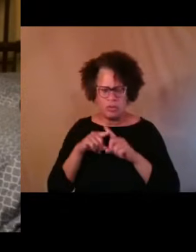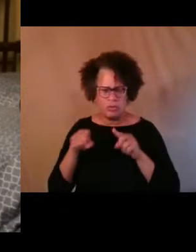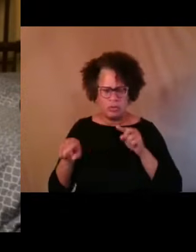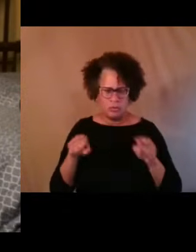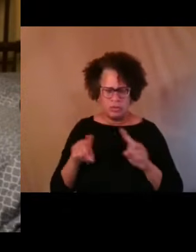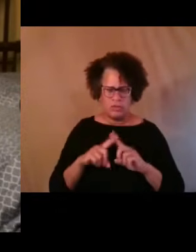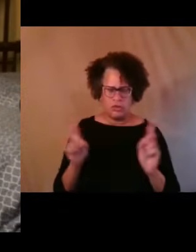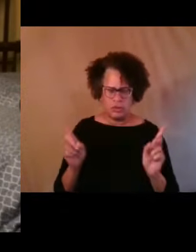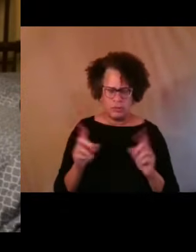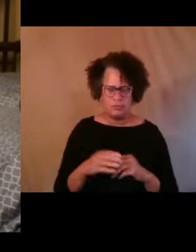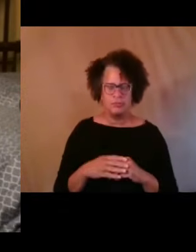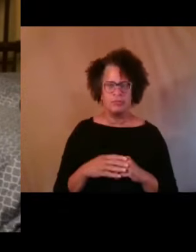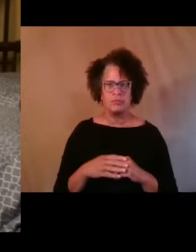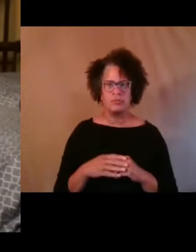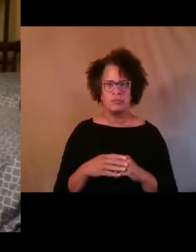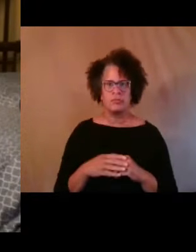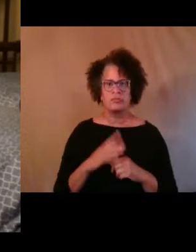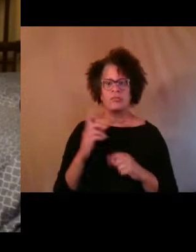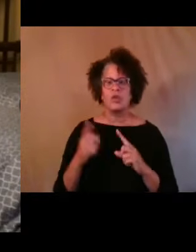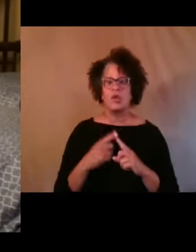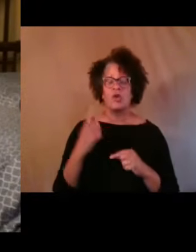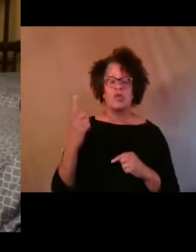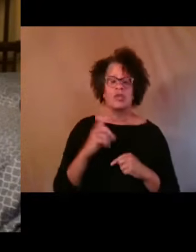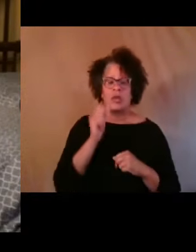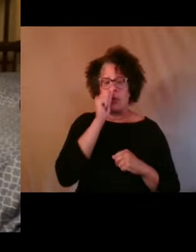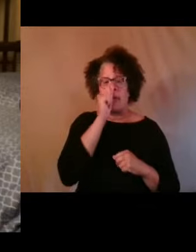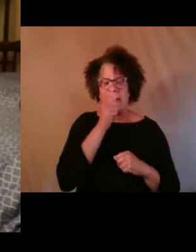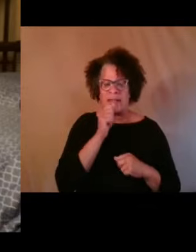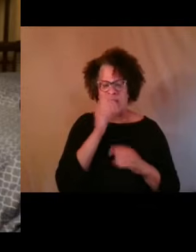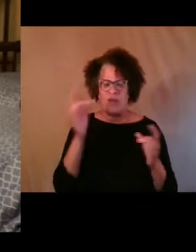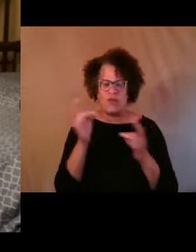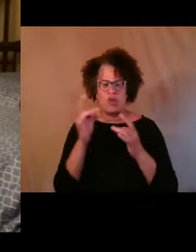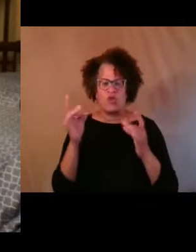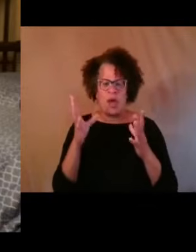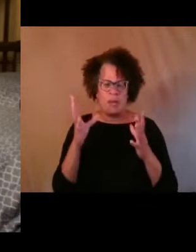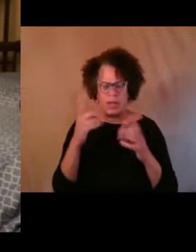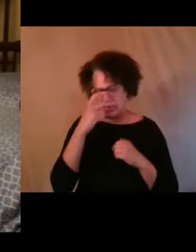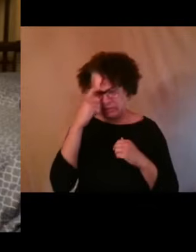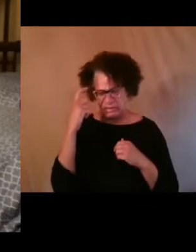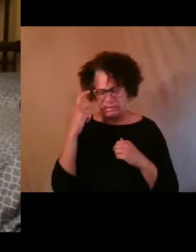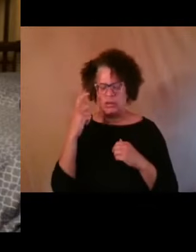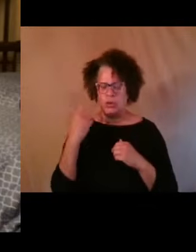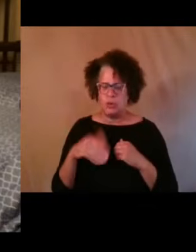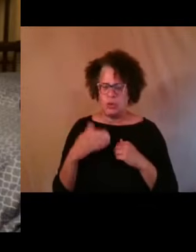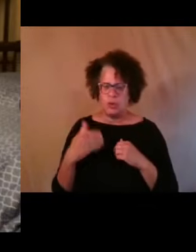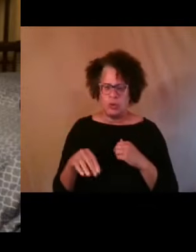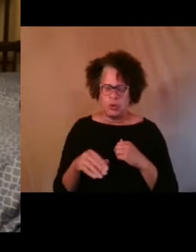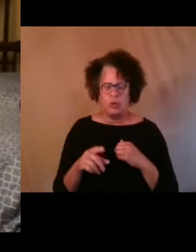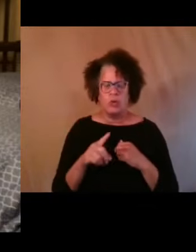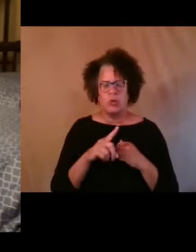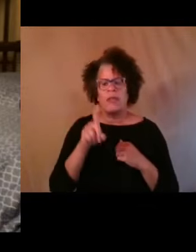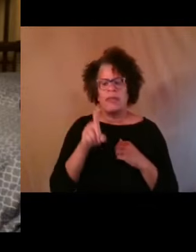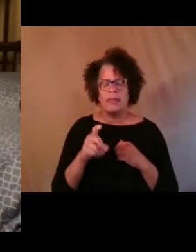I think when somebody has suffered trauma, they need to have the ability